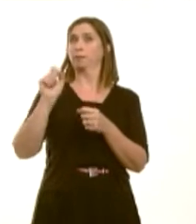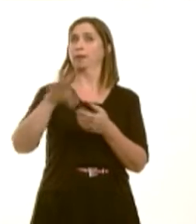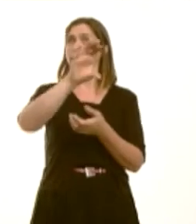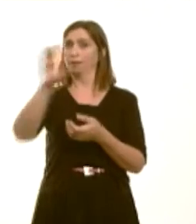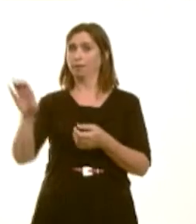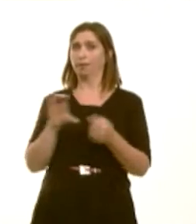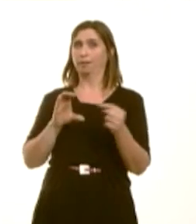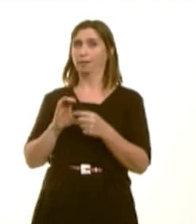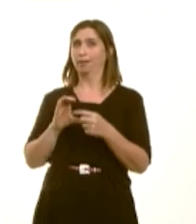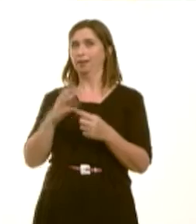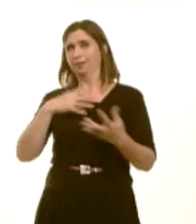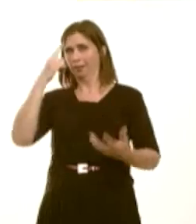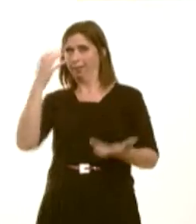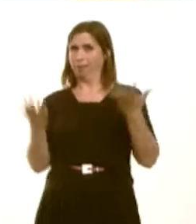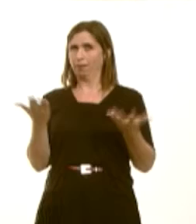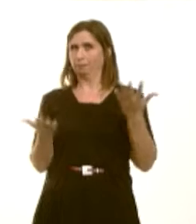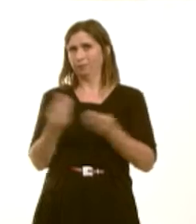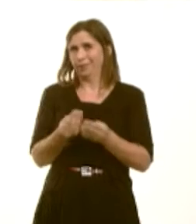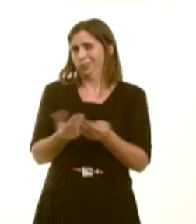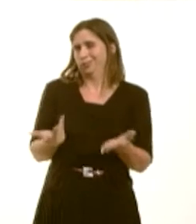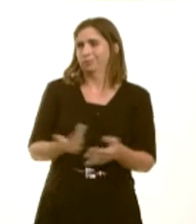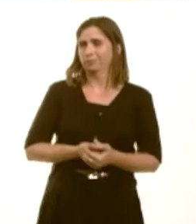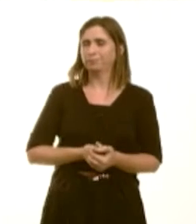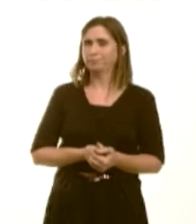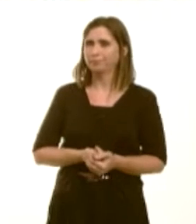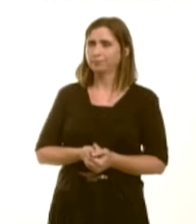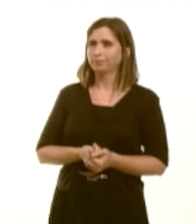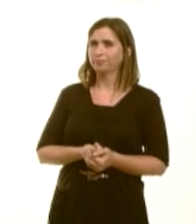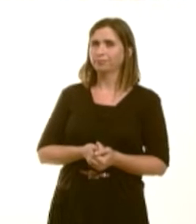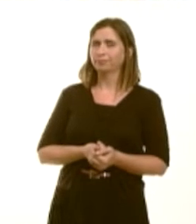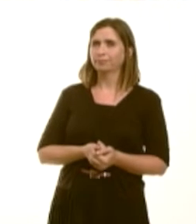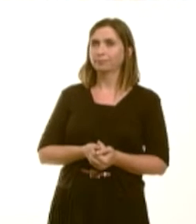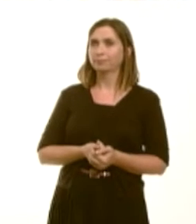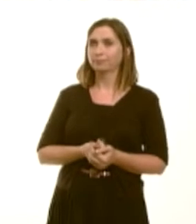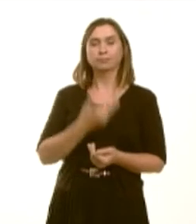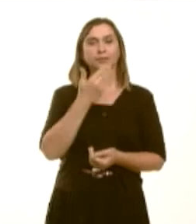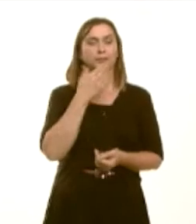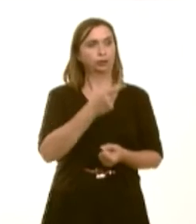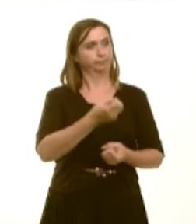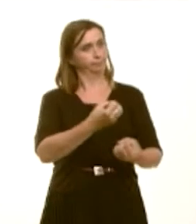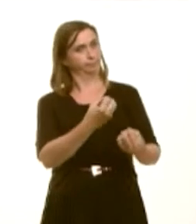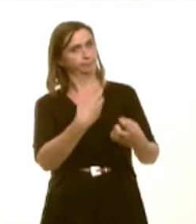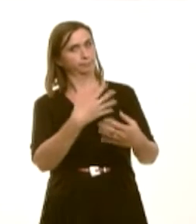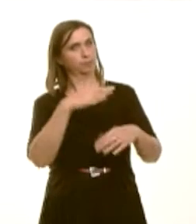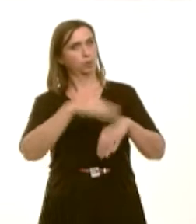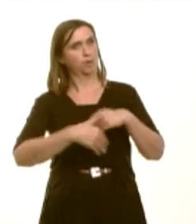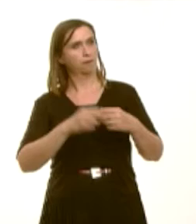Janet Finch-Saunders: 4. Will the First Minister make a statement on Welsh Government action to support home ownership